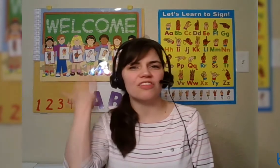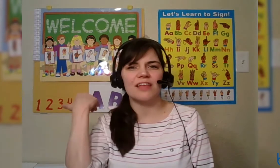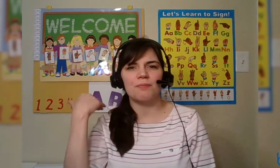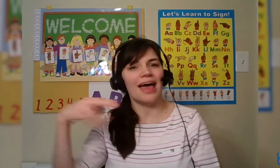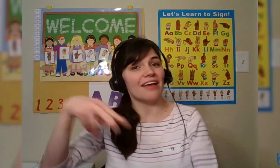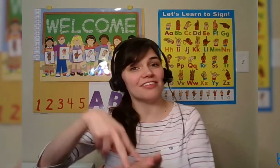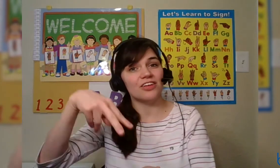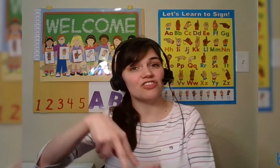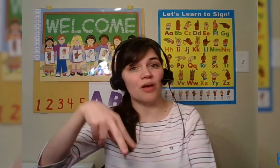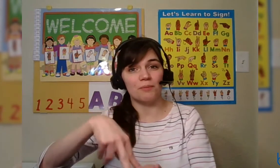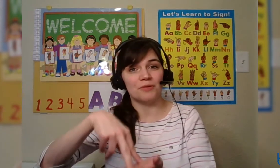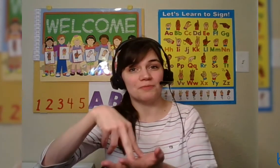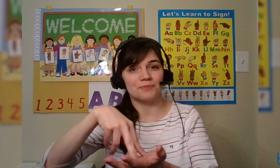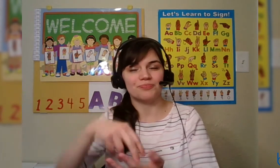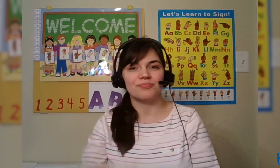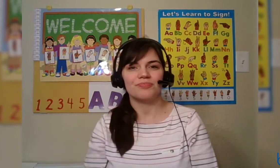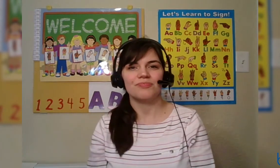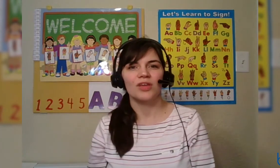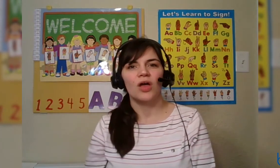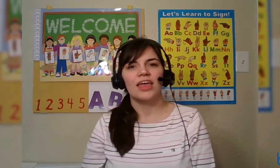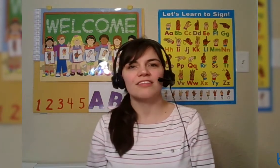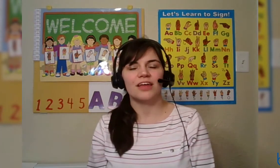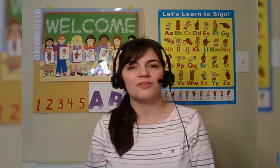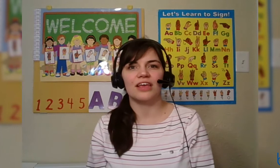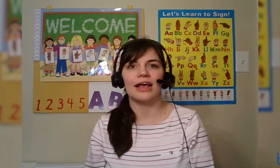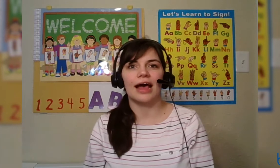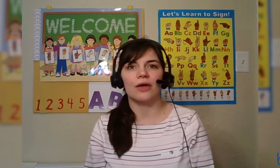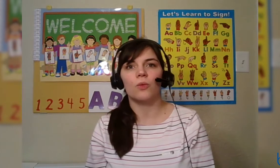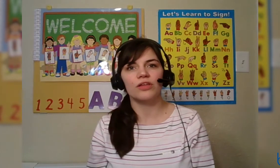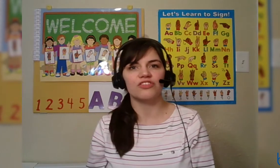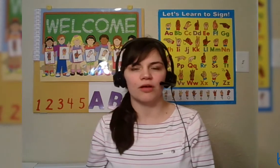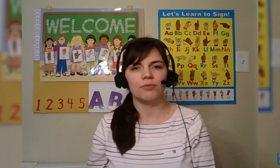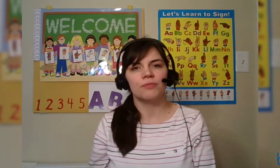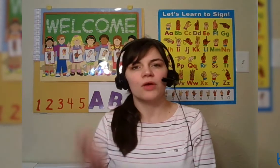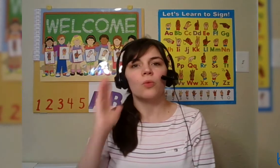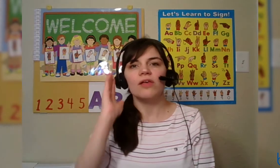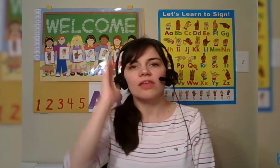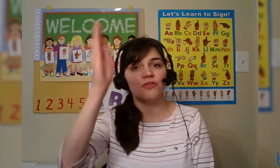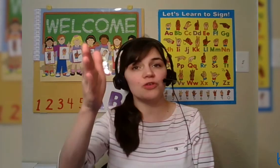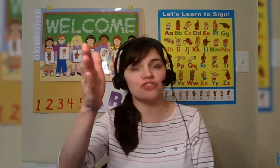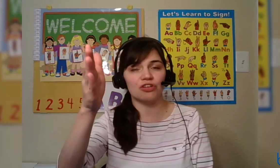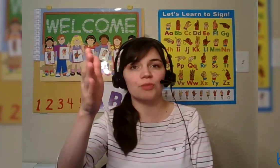just say past jump. Instead of saying I will jump, will and the future remember